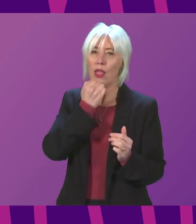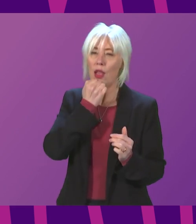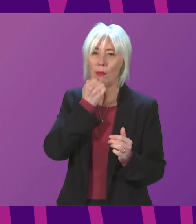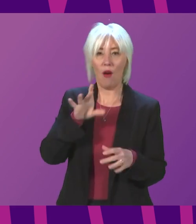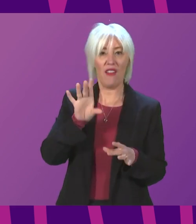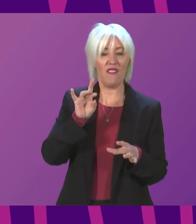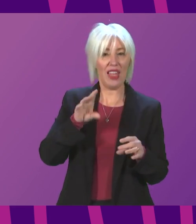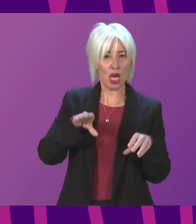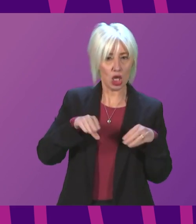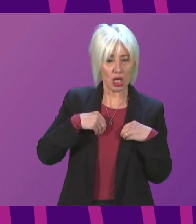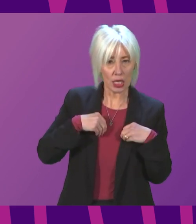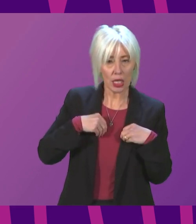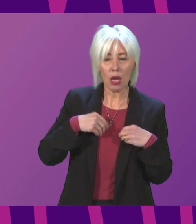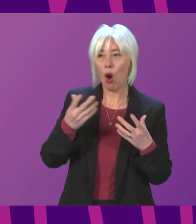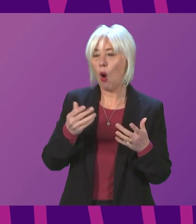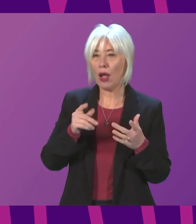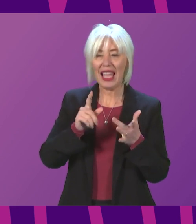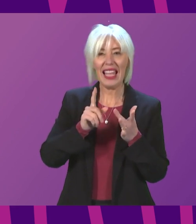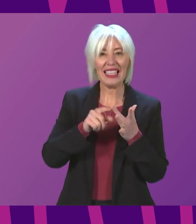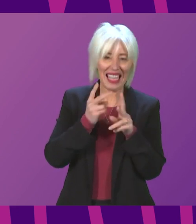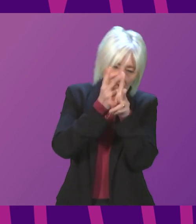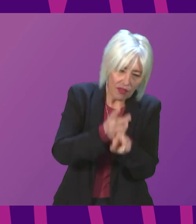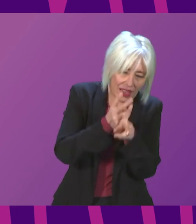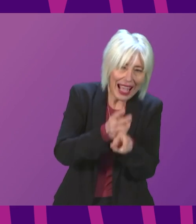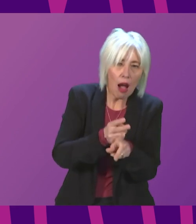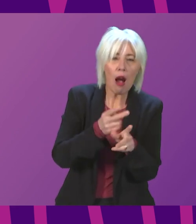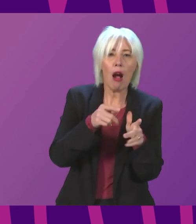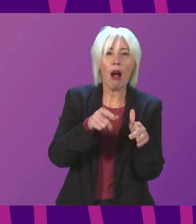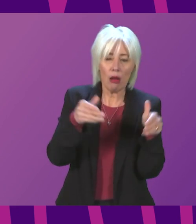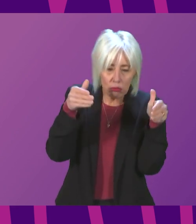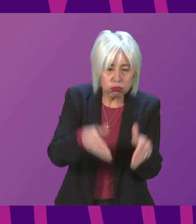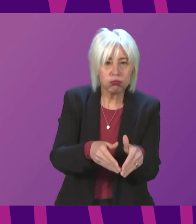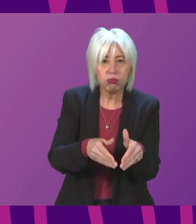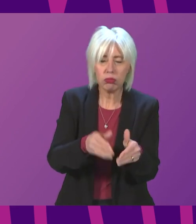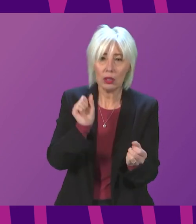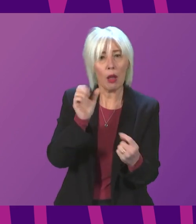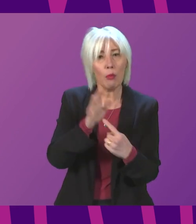of people who are in intensive care because of the Covid outbreak are significant and